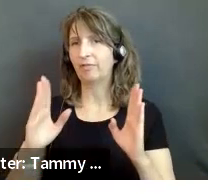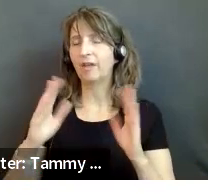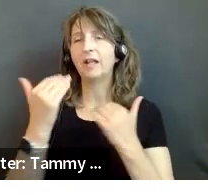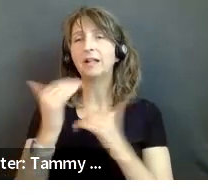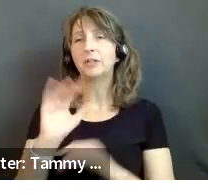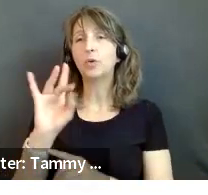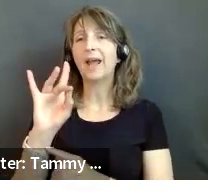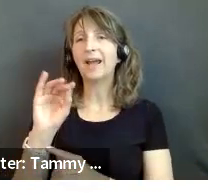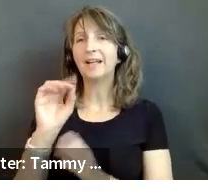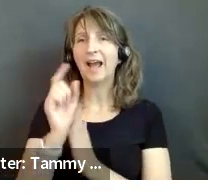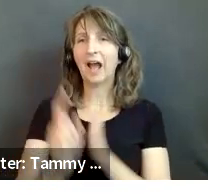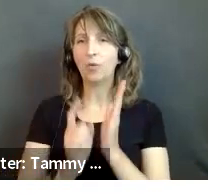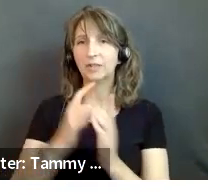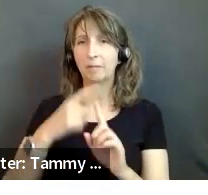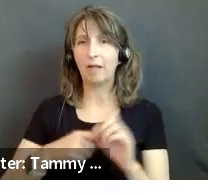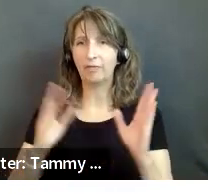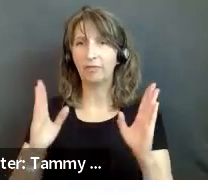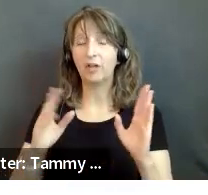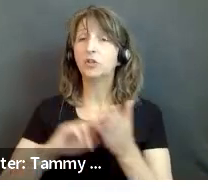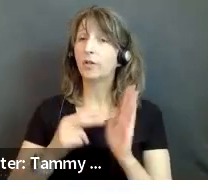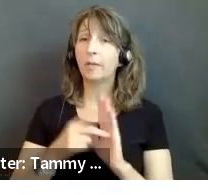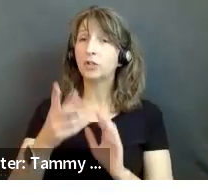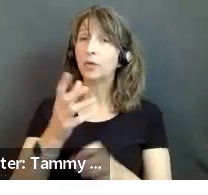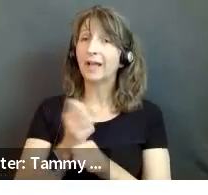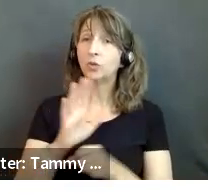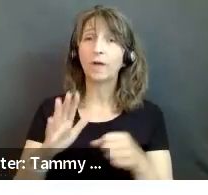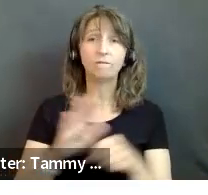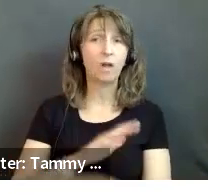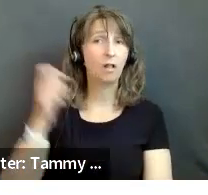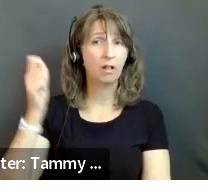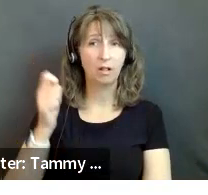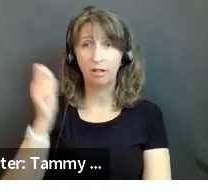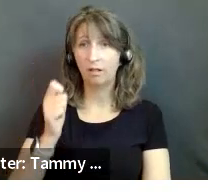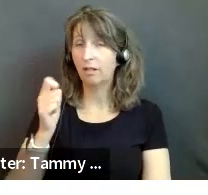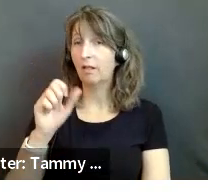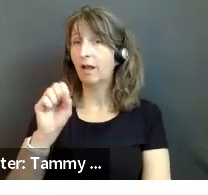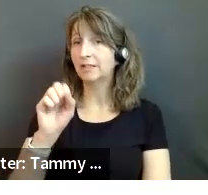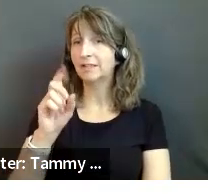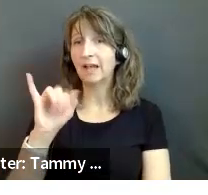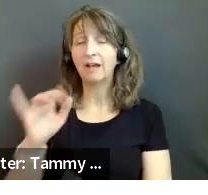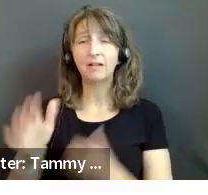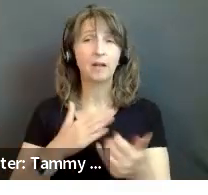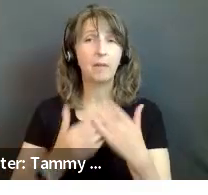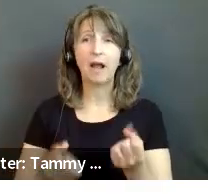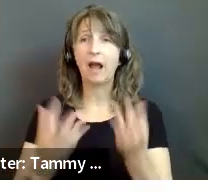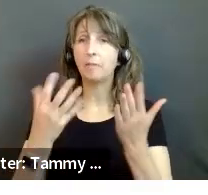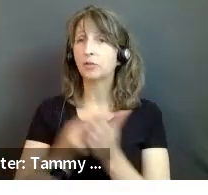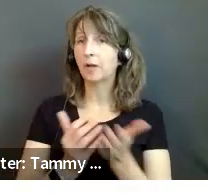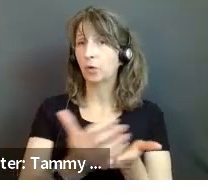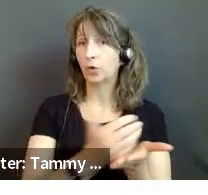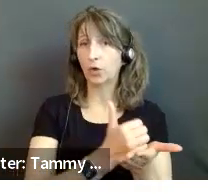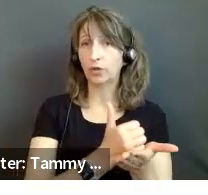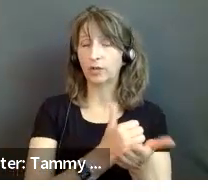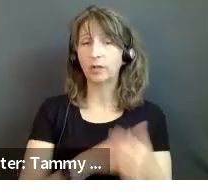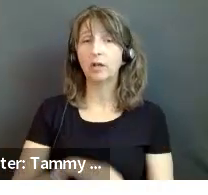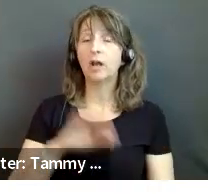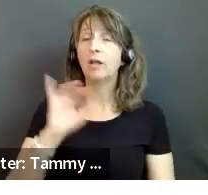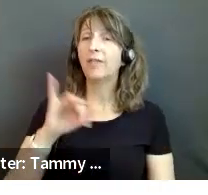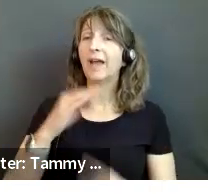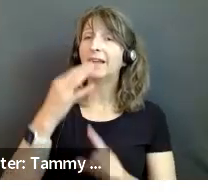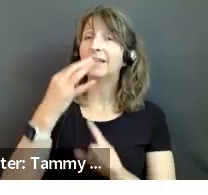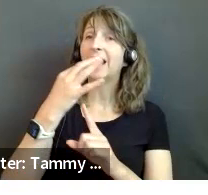So you receive your full benefit check. Regardless of what's earned. And once, you use those 9 months up, it's used up.